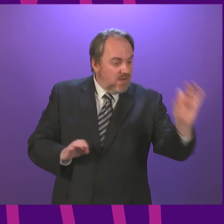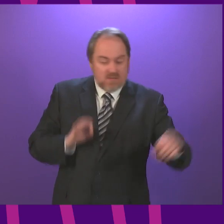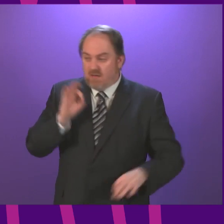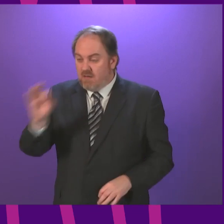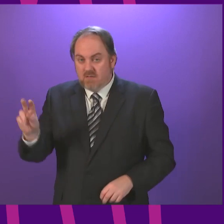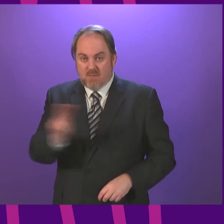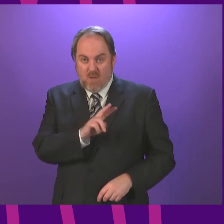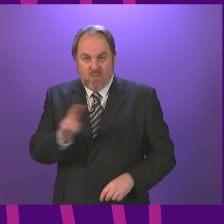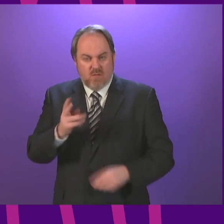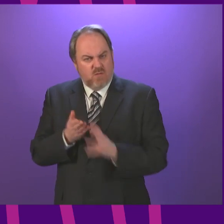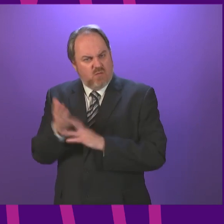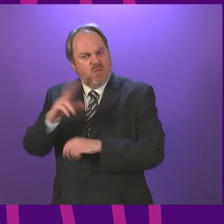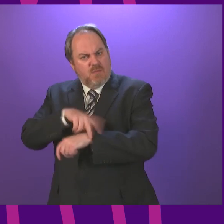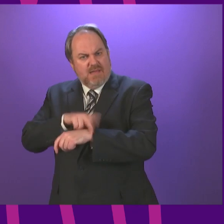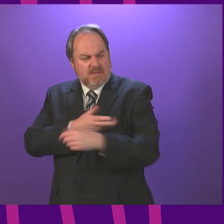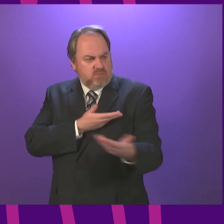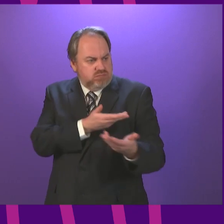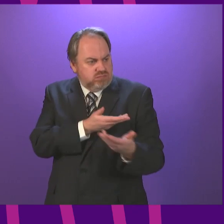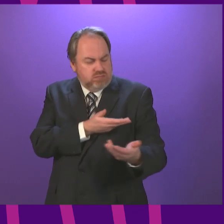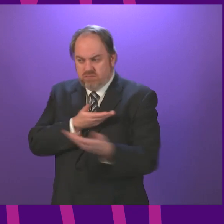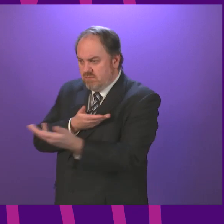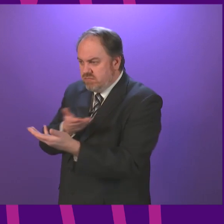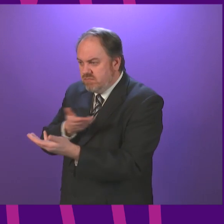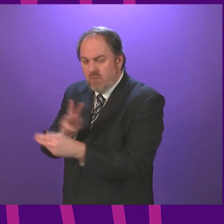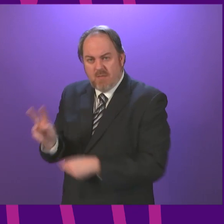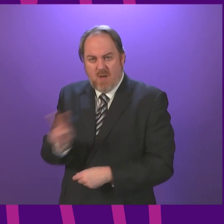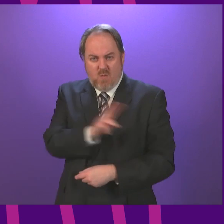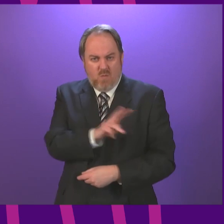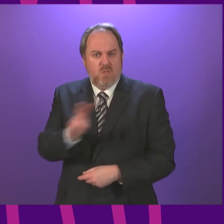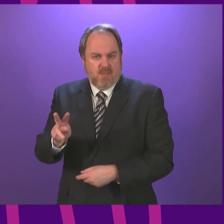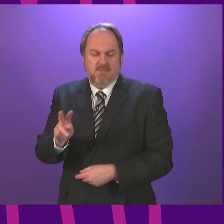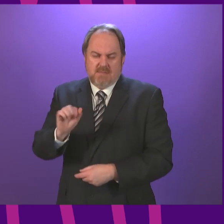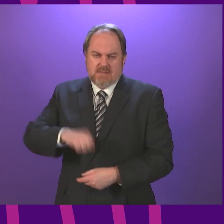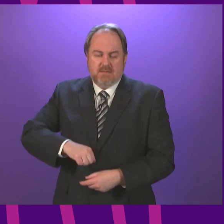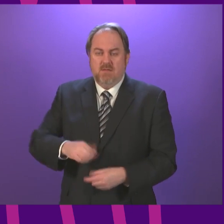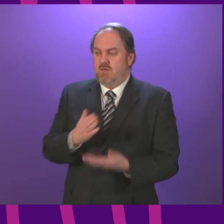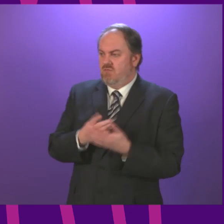and I hope to have that dialogue in the coming days. Nobody but nobody wants to see